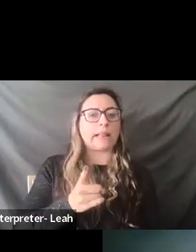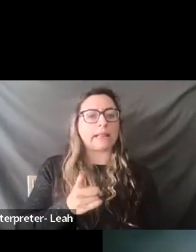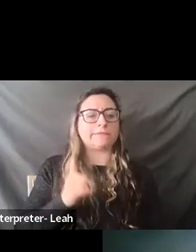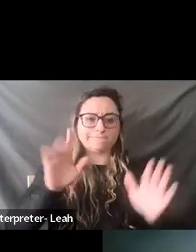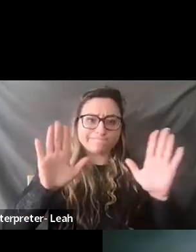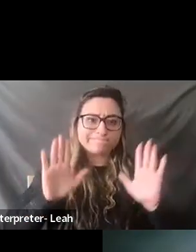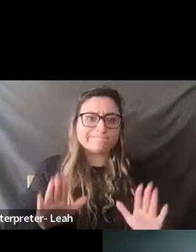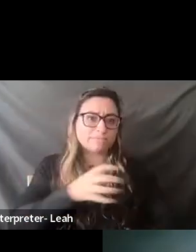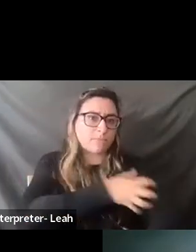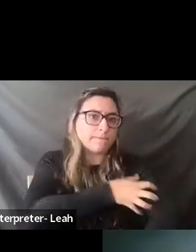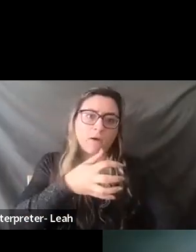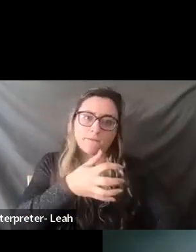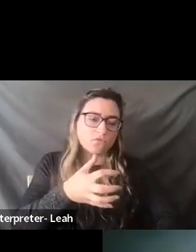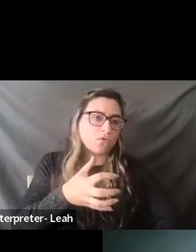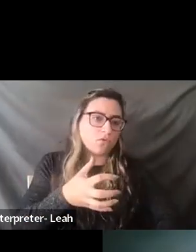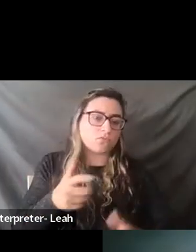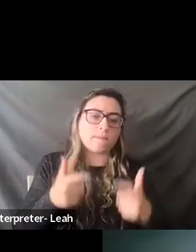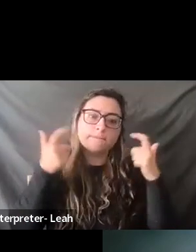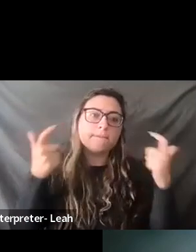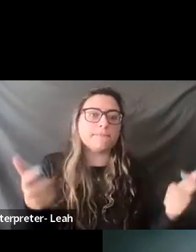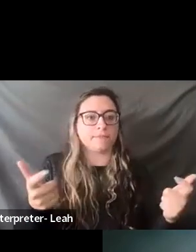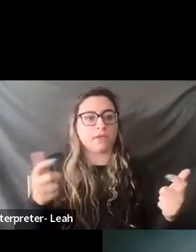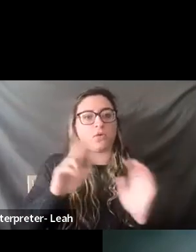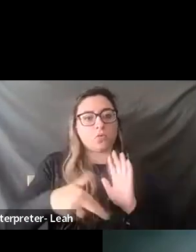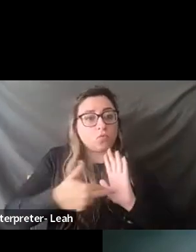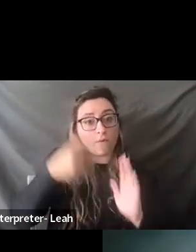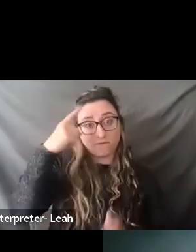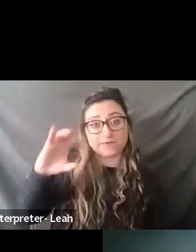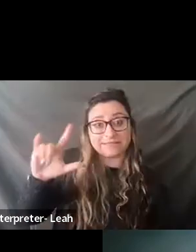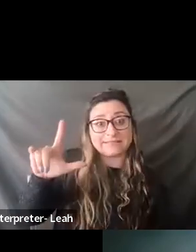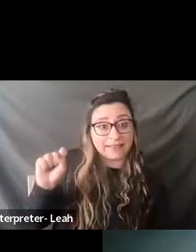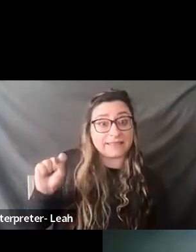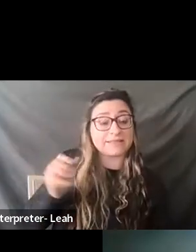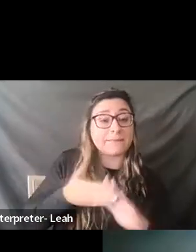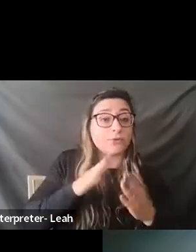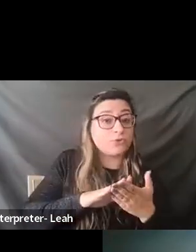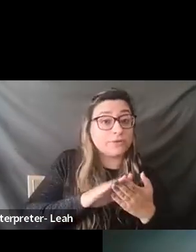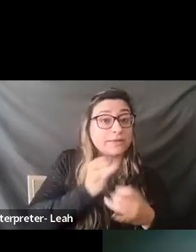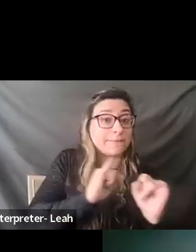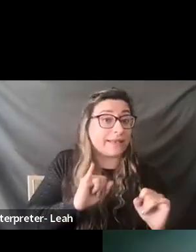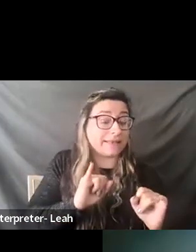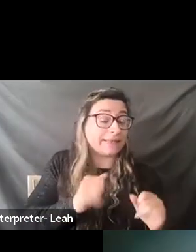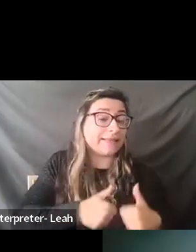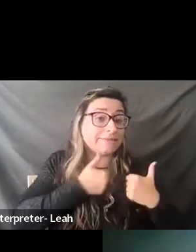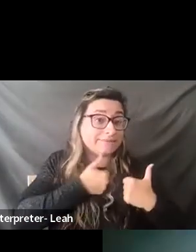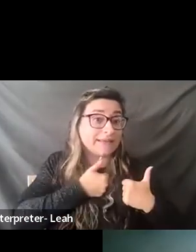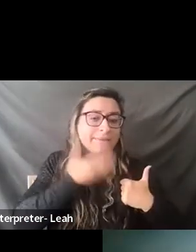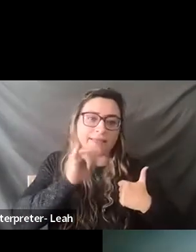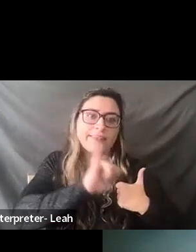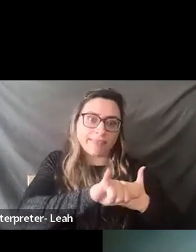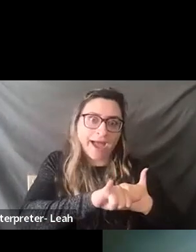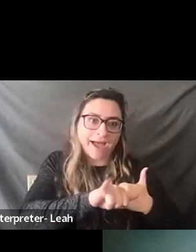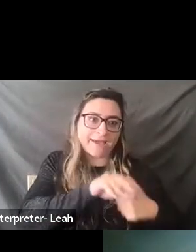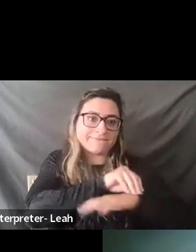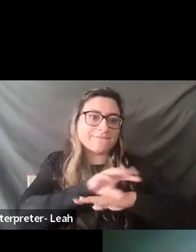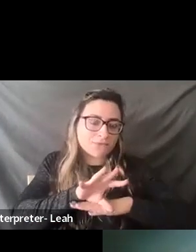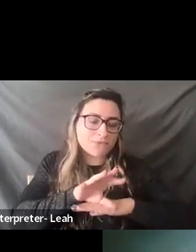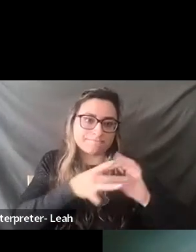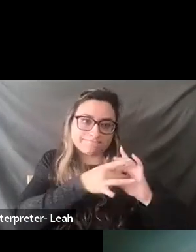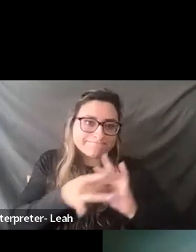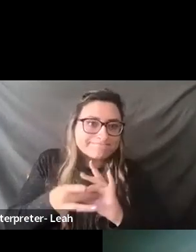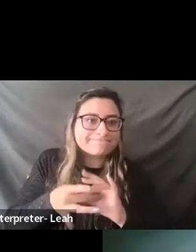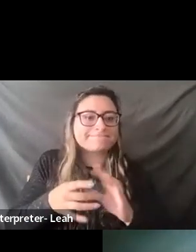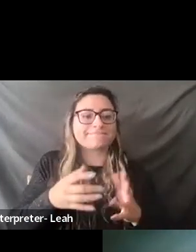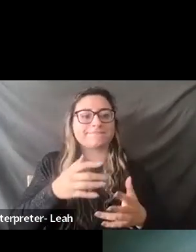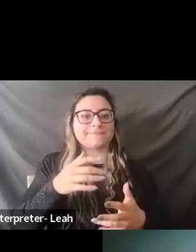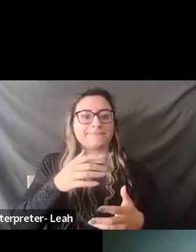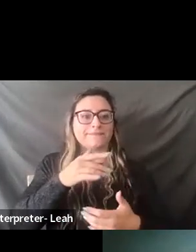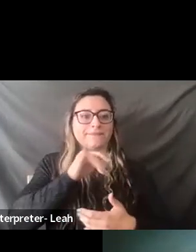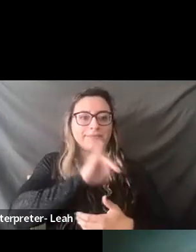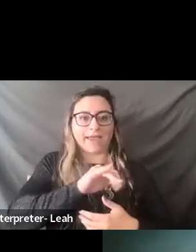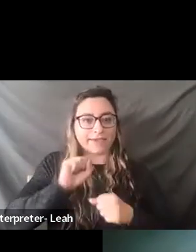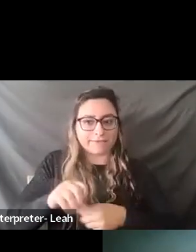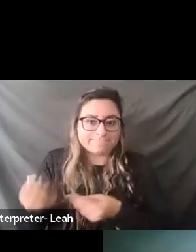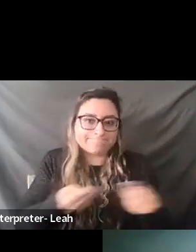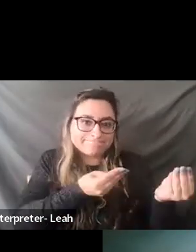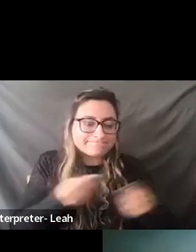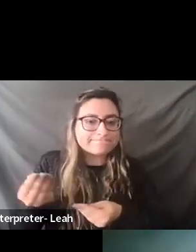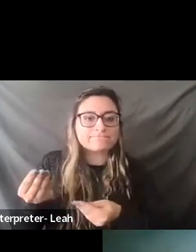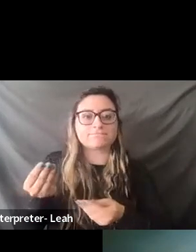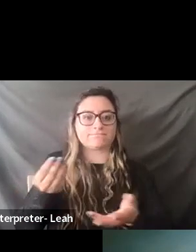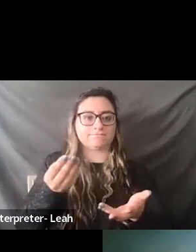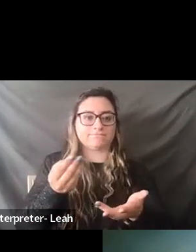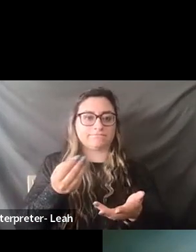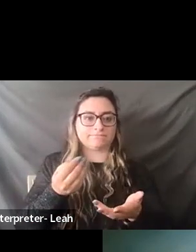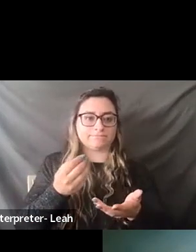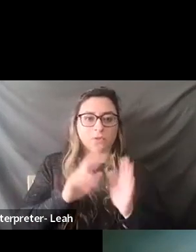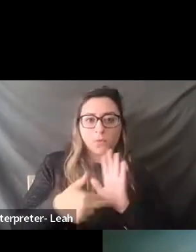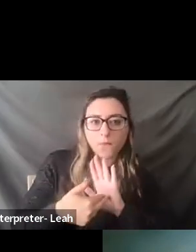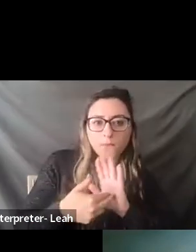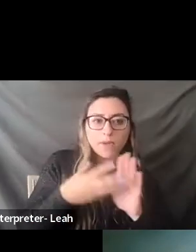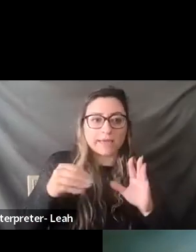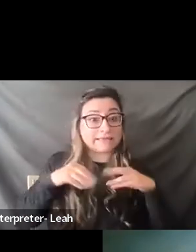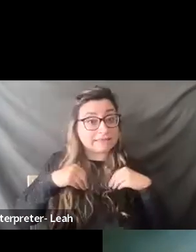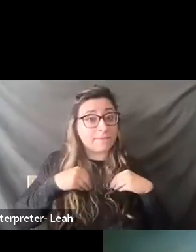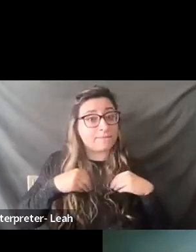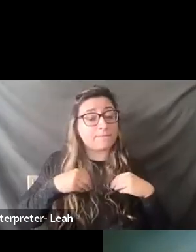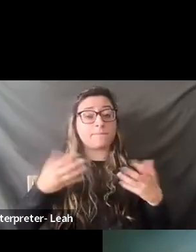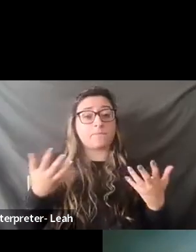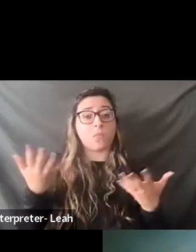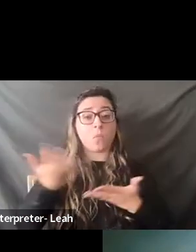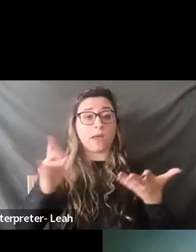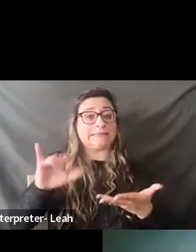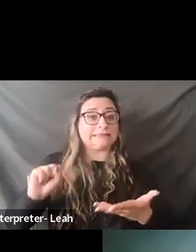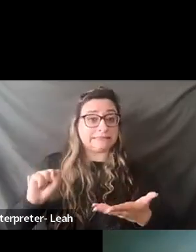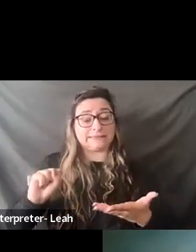There needs to be that established acceptance of what they are hearing is coming from a trusted source, afterwhat their hearing has even heard.